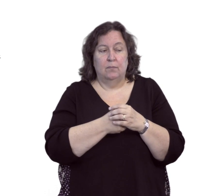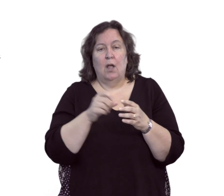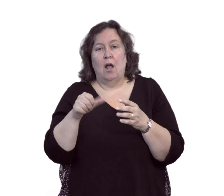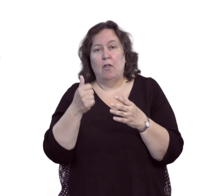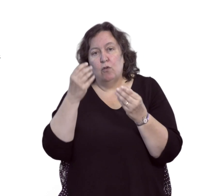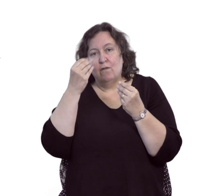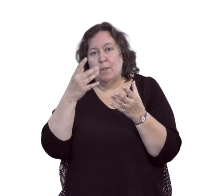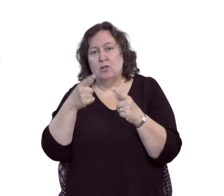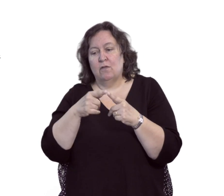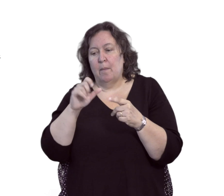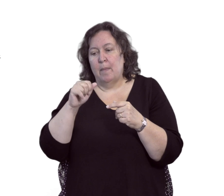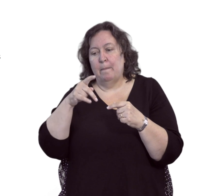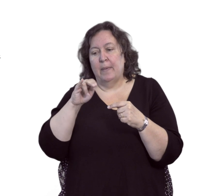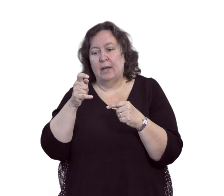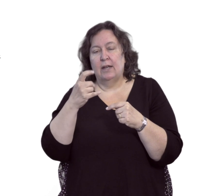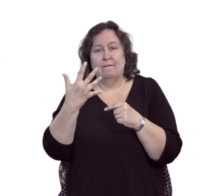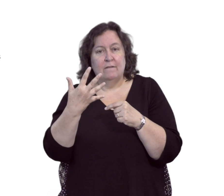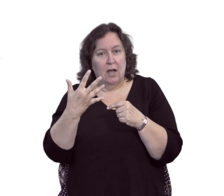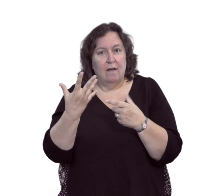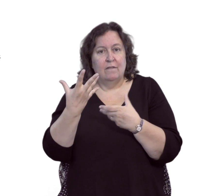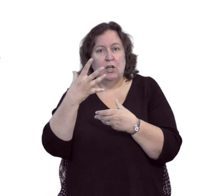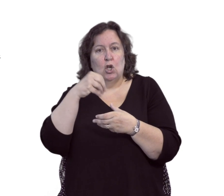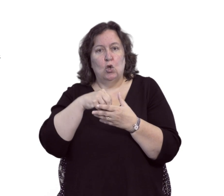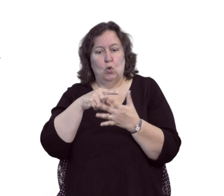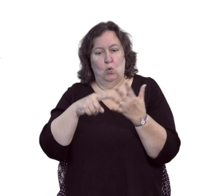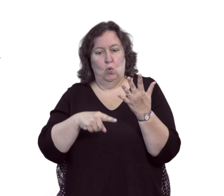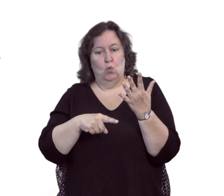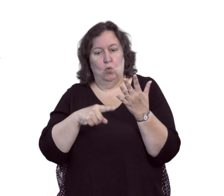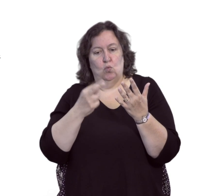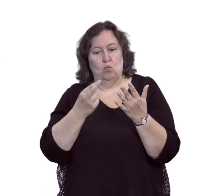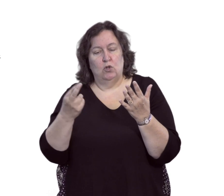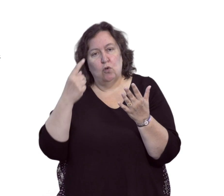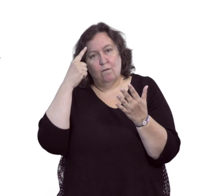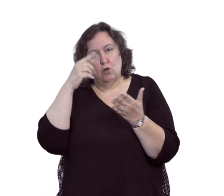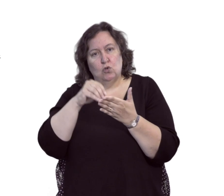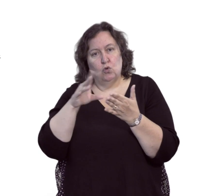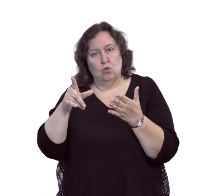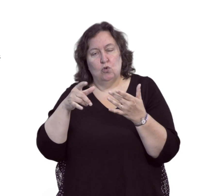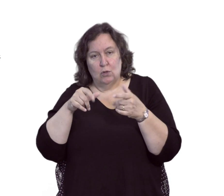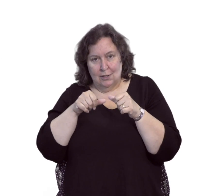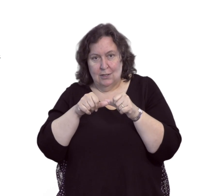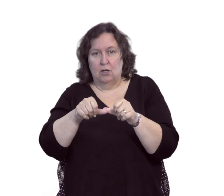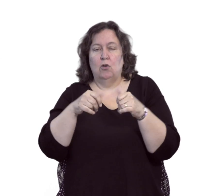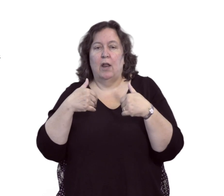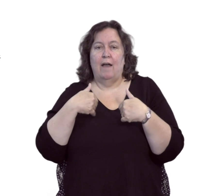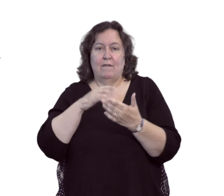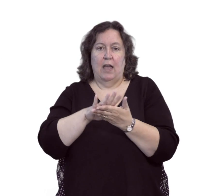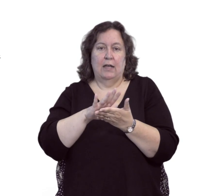Other examples found in Appendix V include those for students who continue to have academic needs